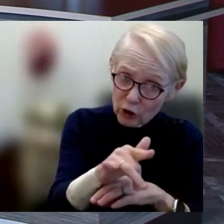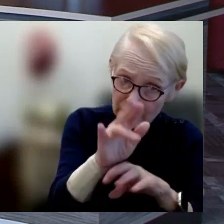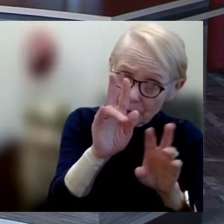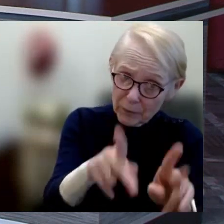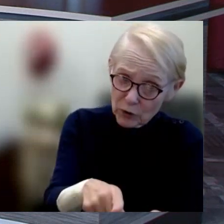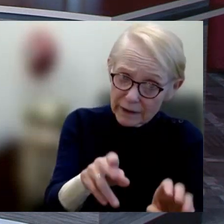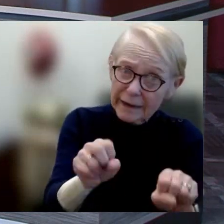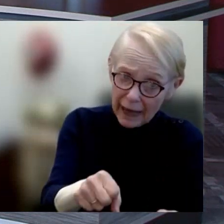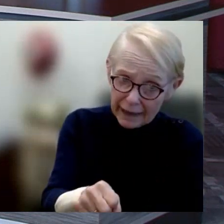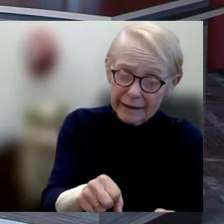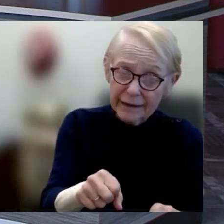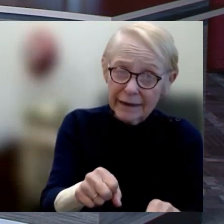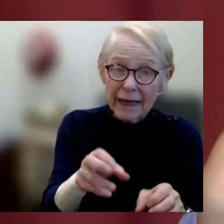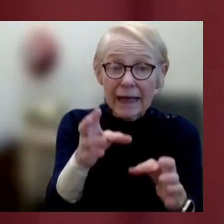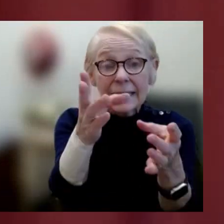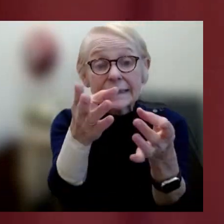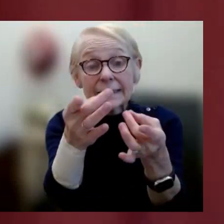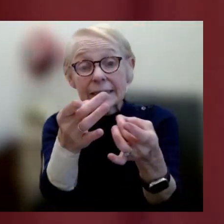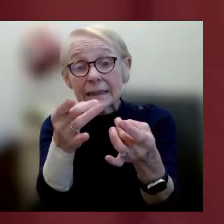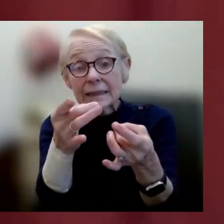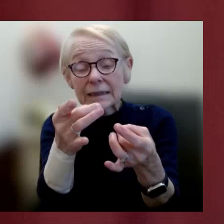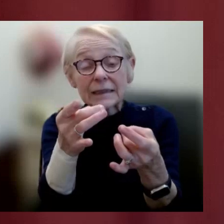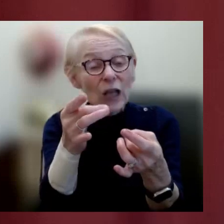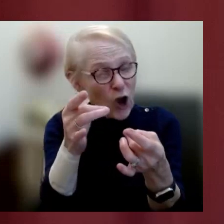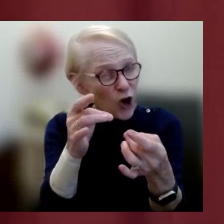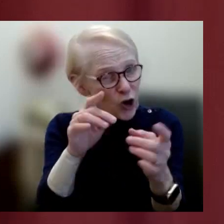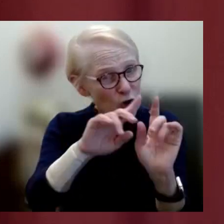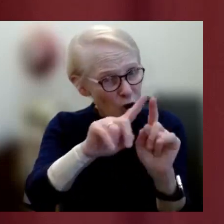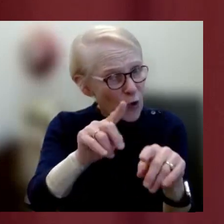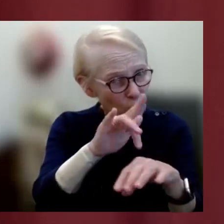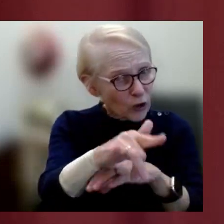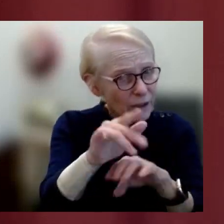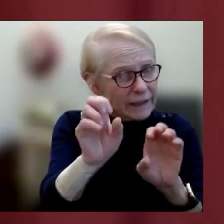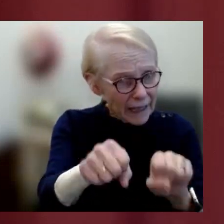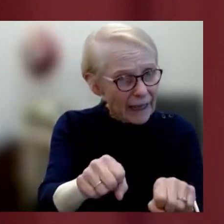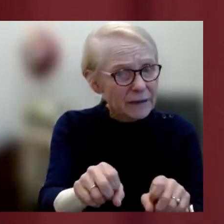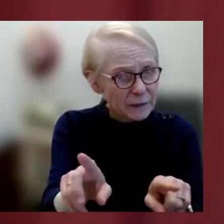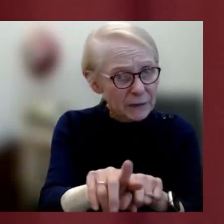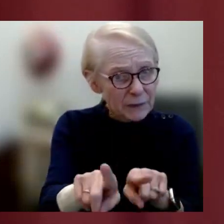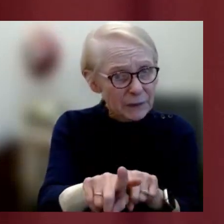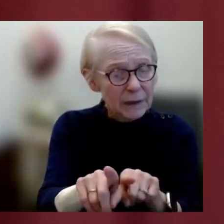these stickers on for voting early day and voting early official voting early day uh the campaign is